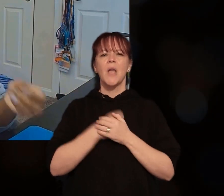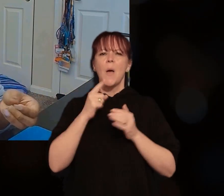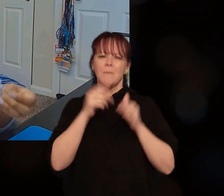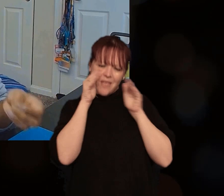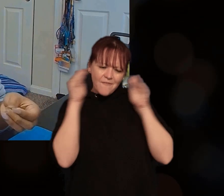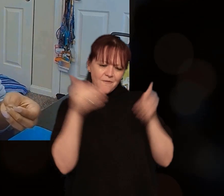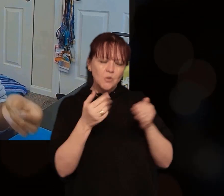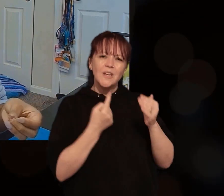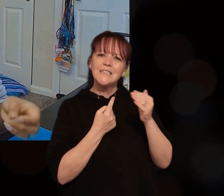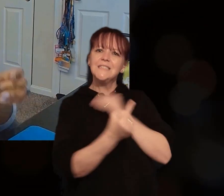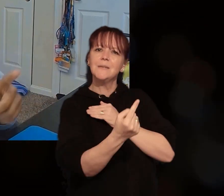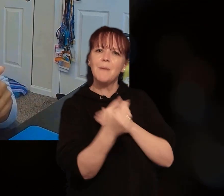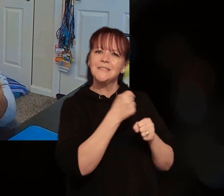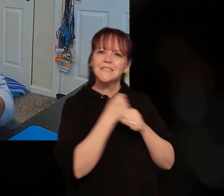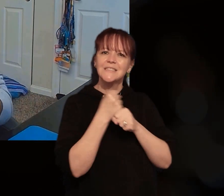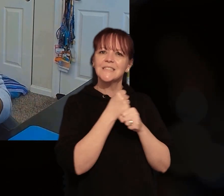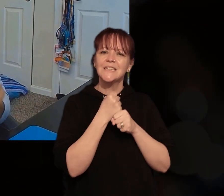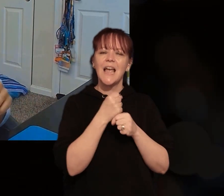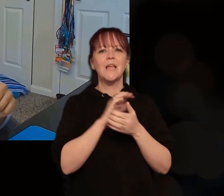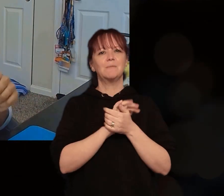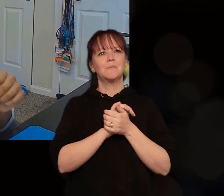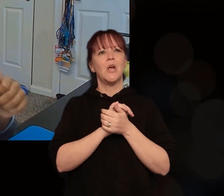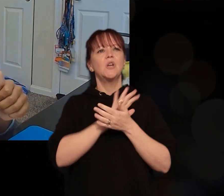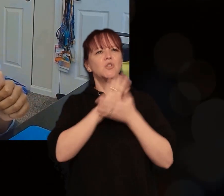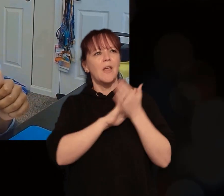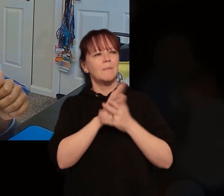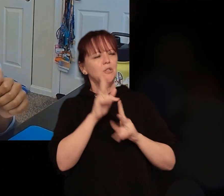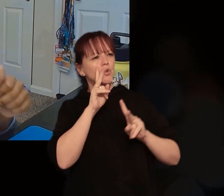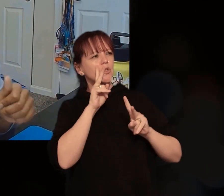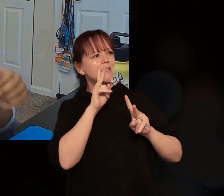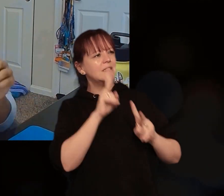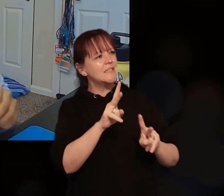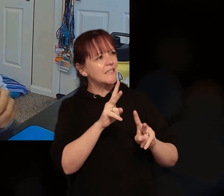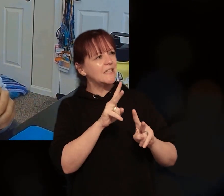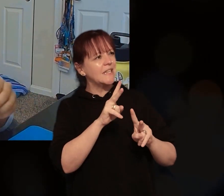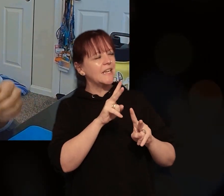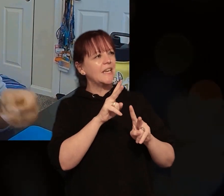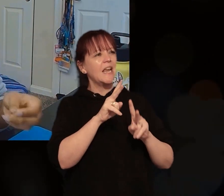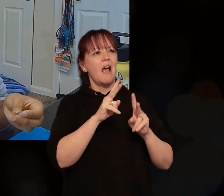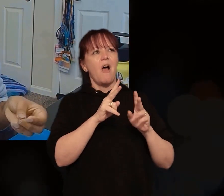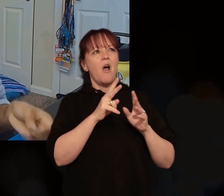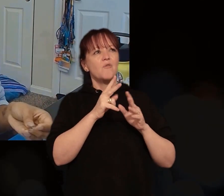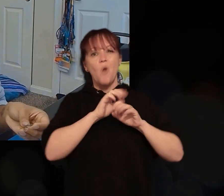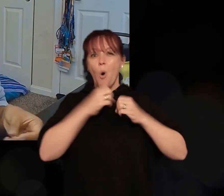to surface cutting edge but less well-known work, not just for the community but the industry at large,